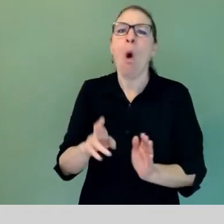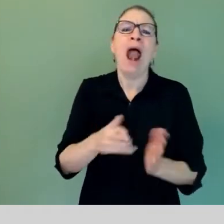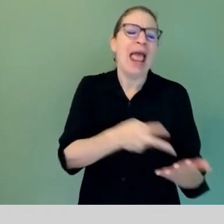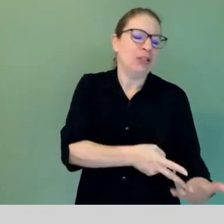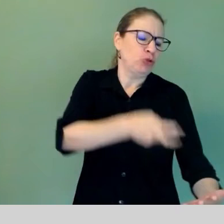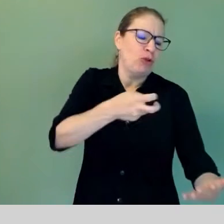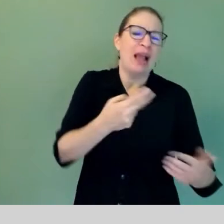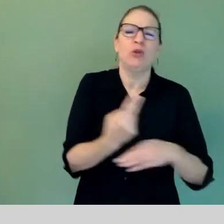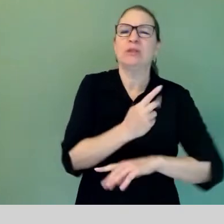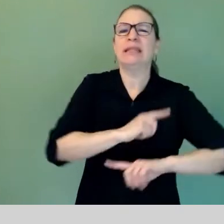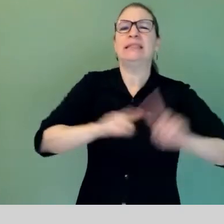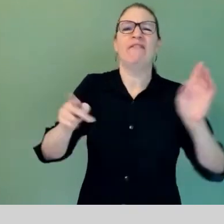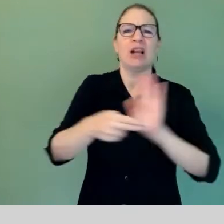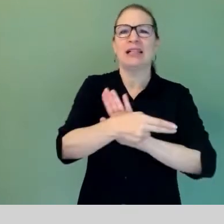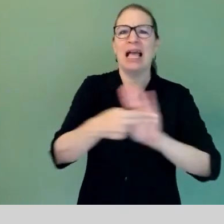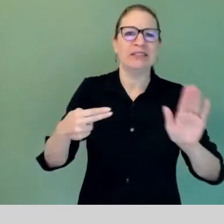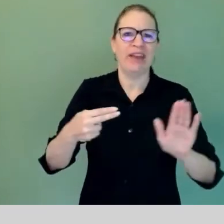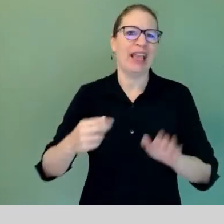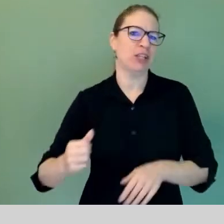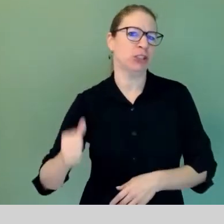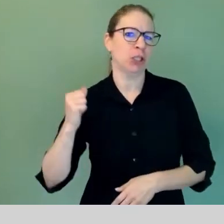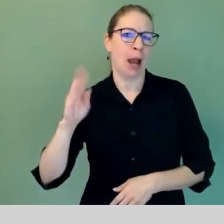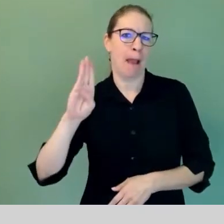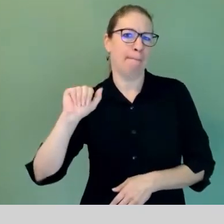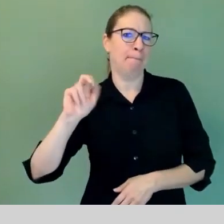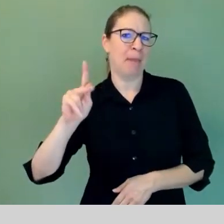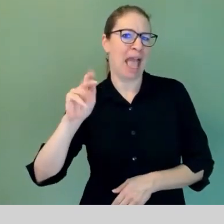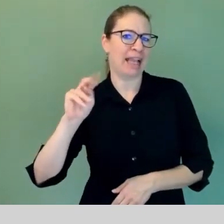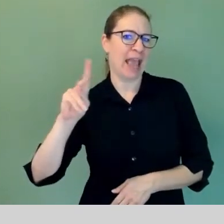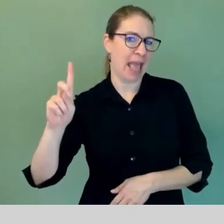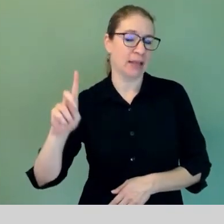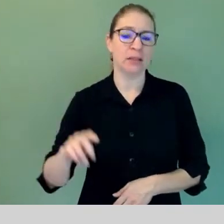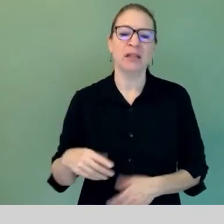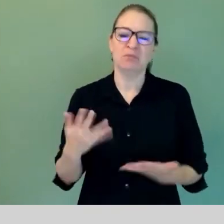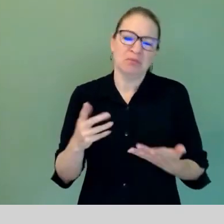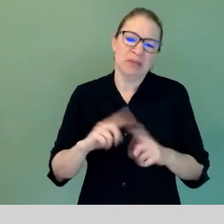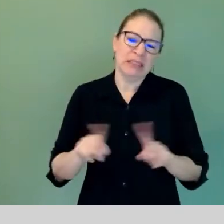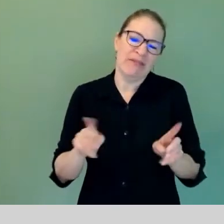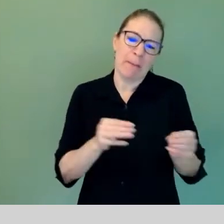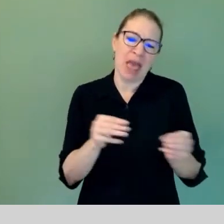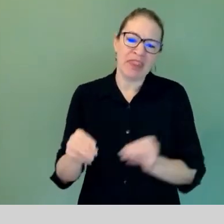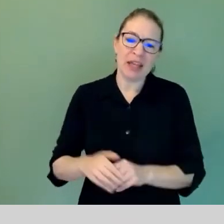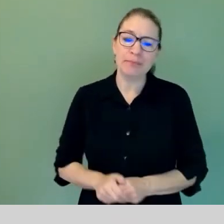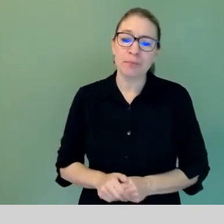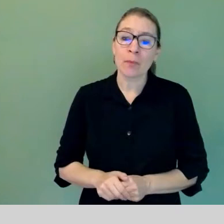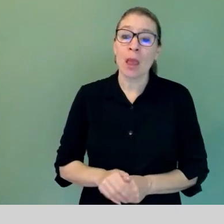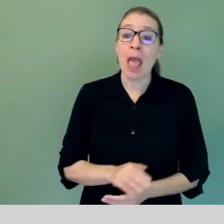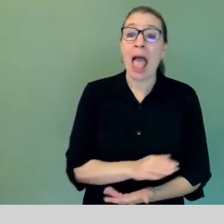as a completely separate with a completely separate classification backend. So there's that method for it as well.